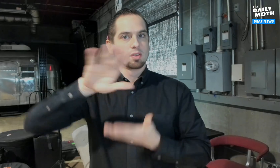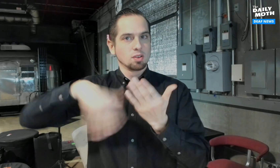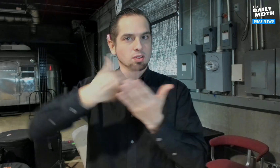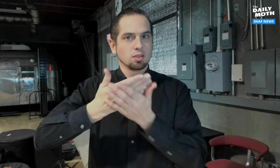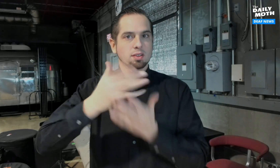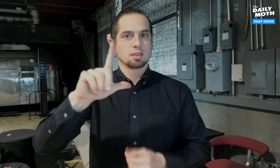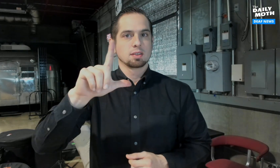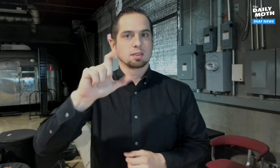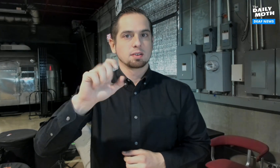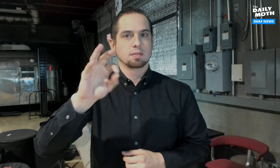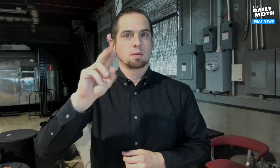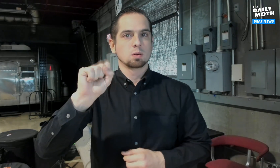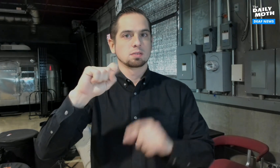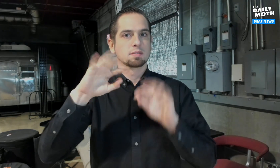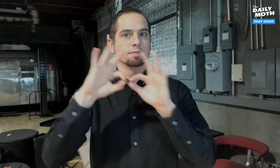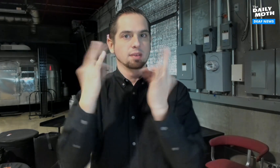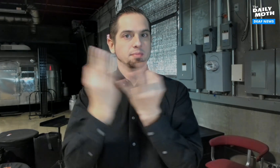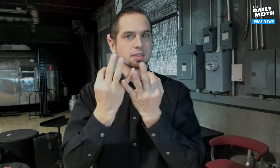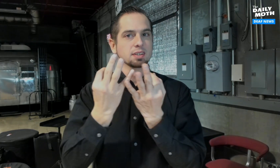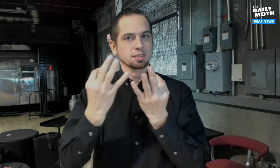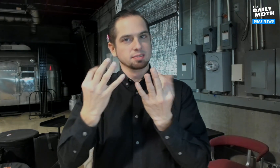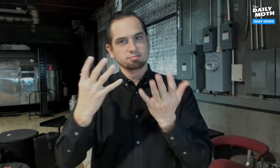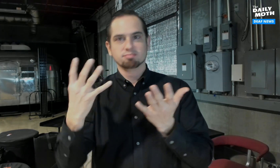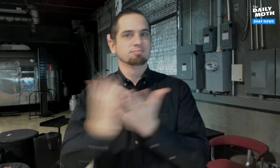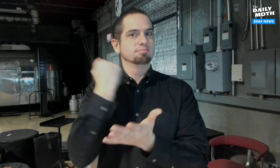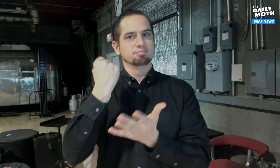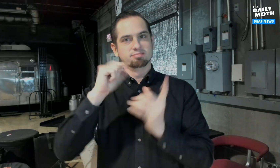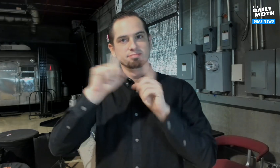the other wants to buy it out.